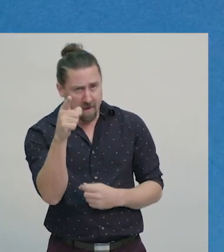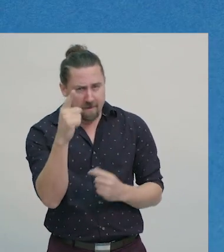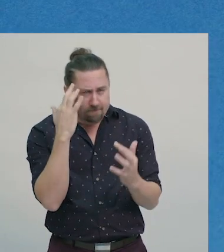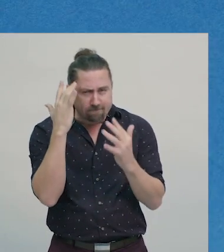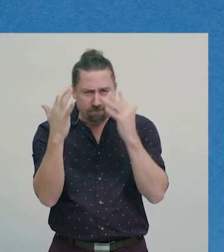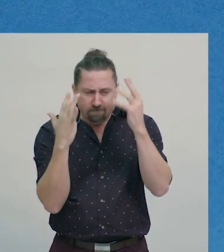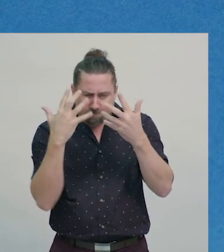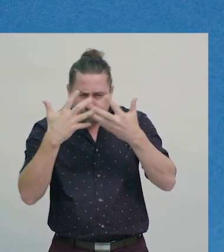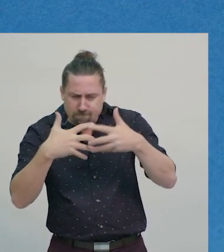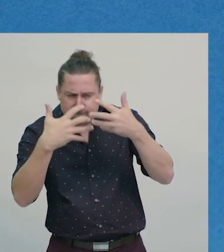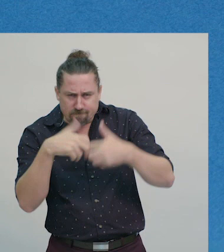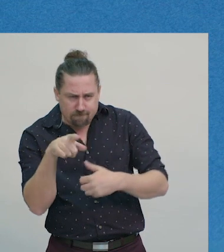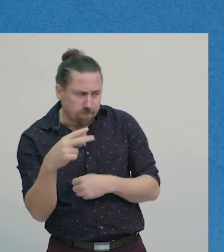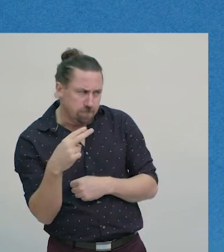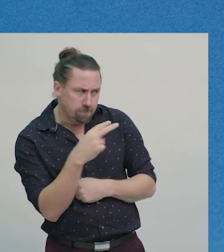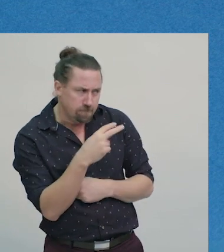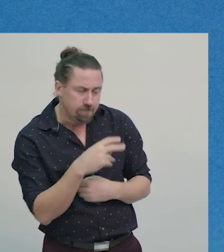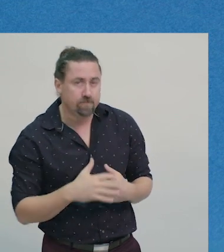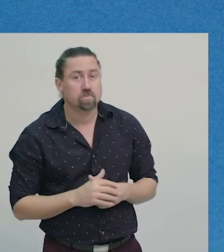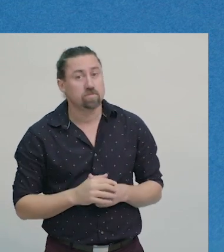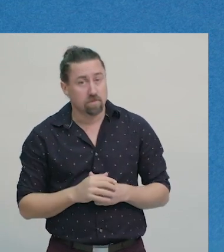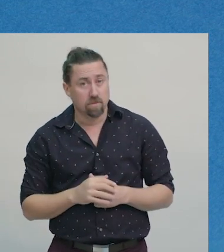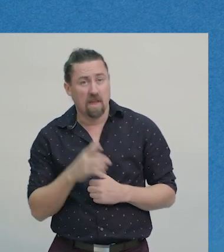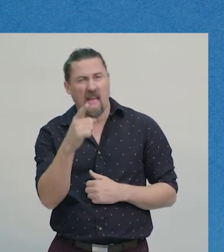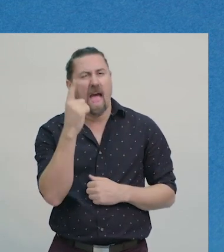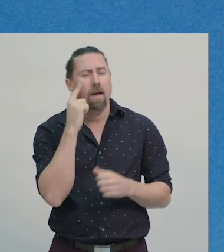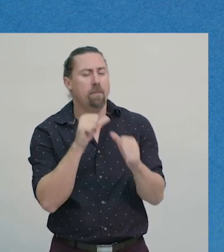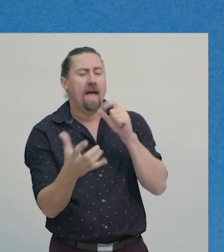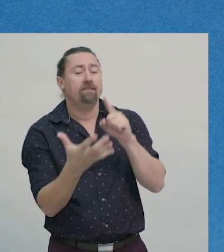I suggest that you start with angle S.